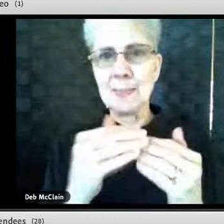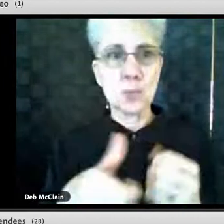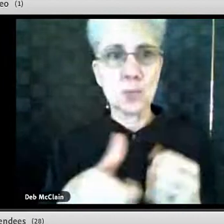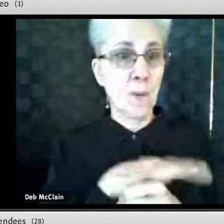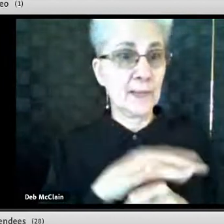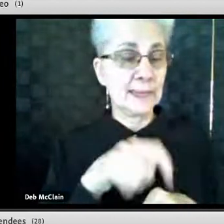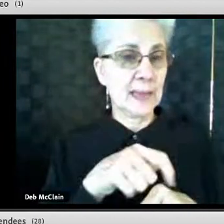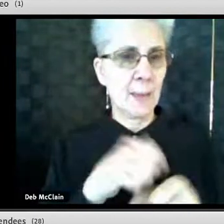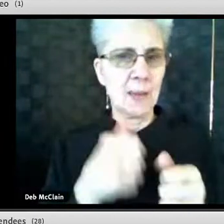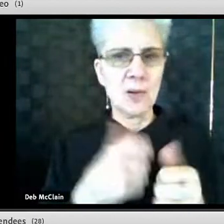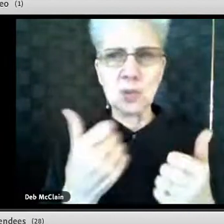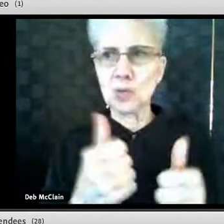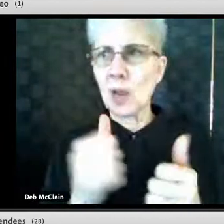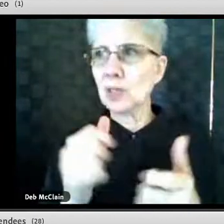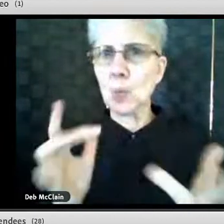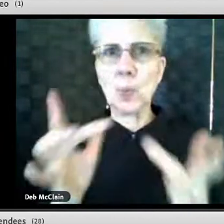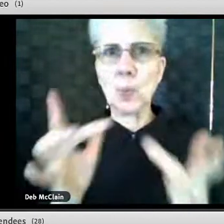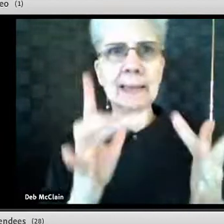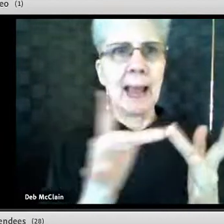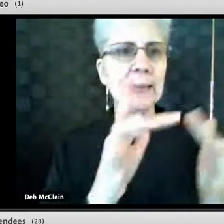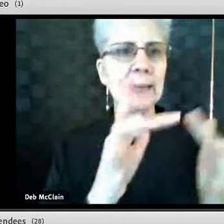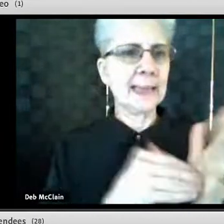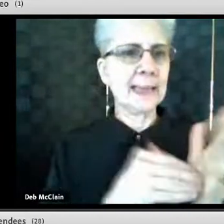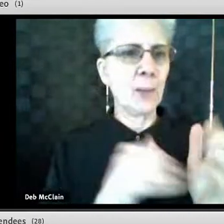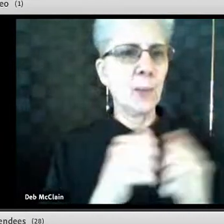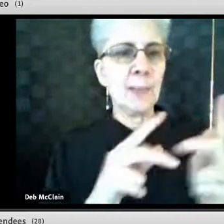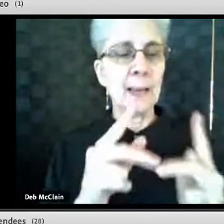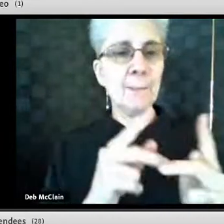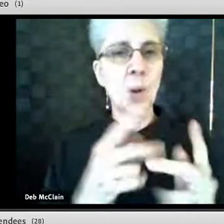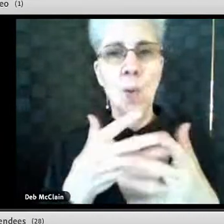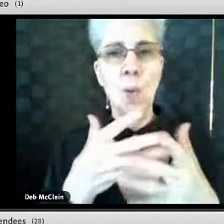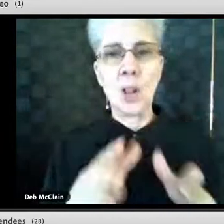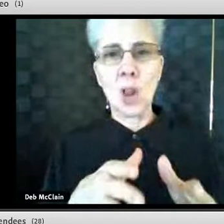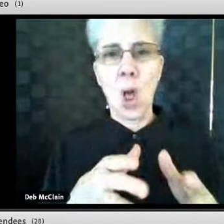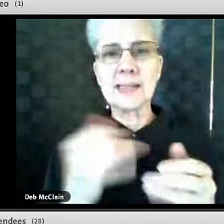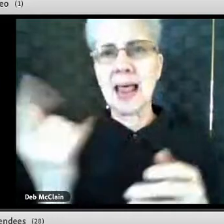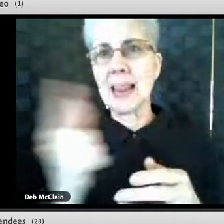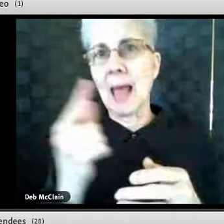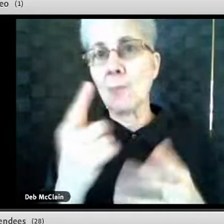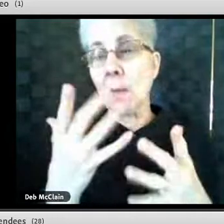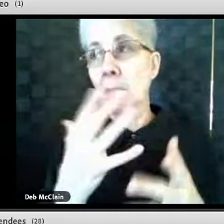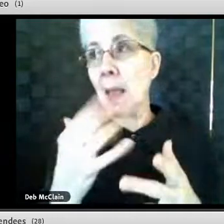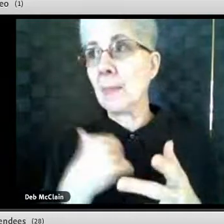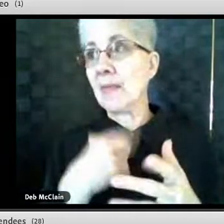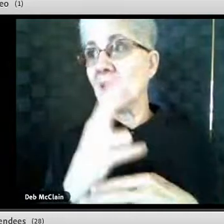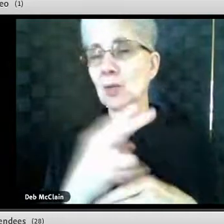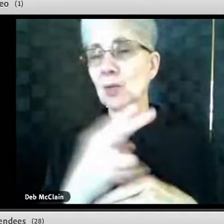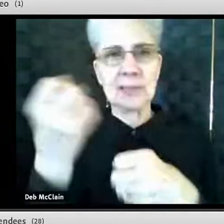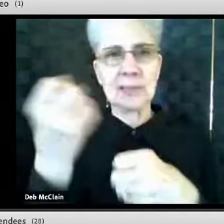especially in this post-COVID time when everyone is... We're trying to reconnect to people. They've kind of lost the thread of the library maybe.